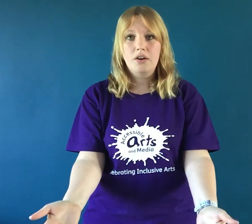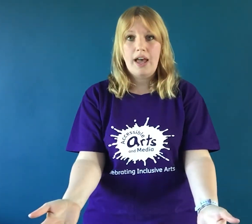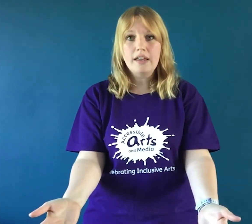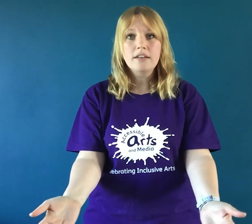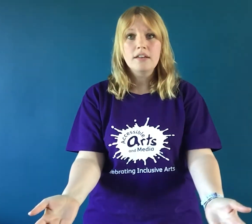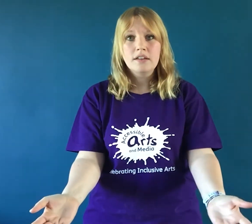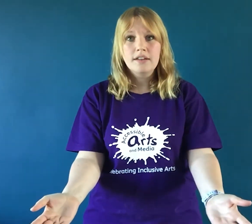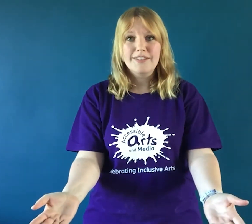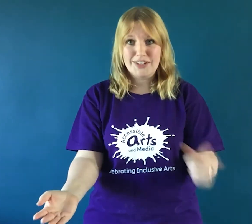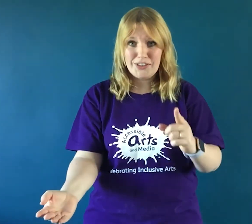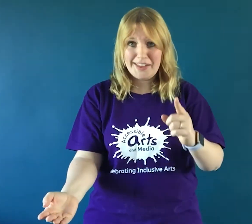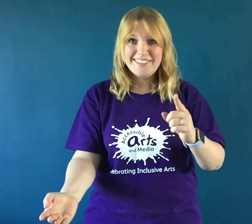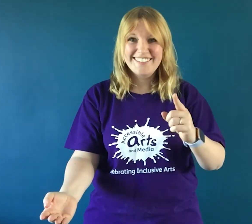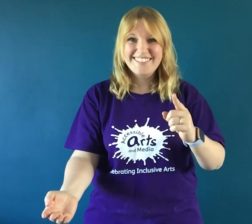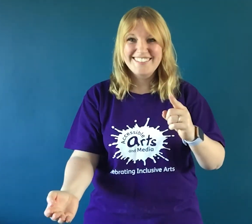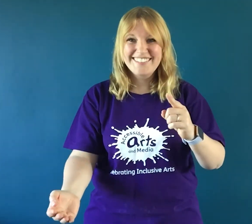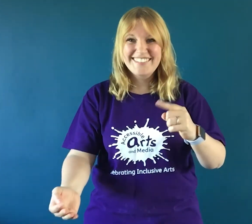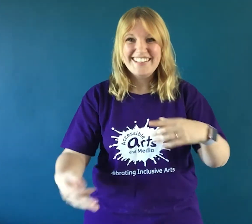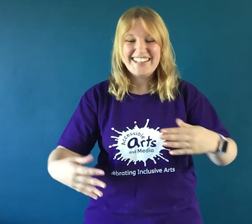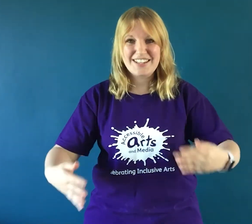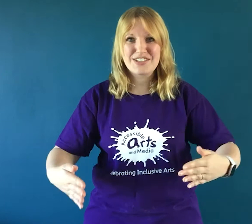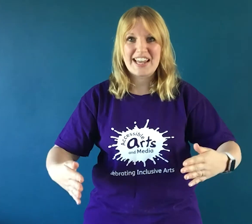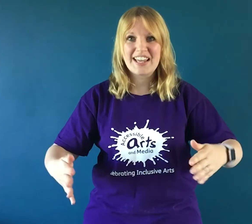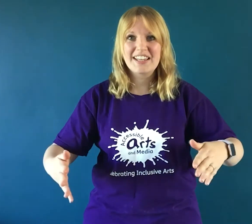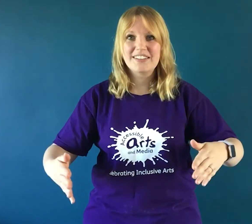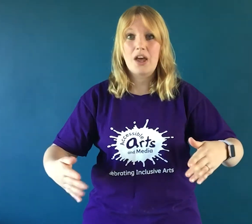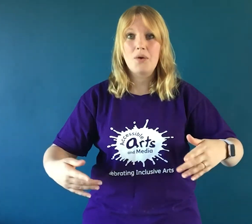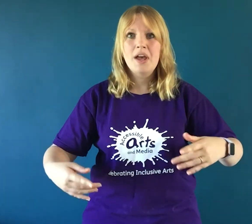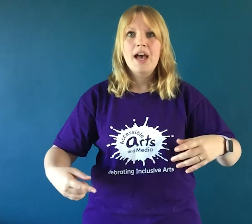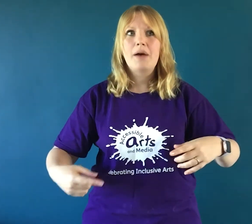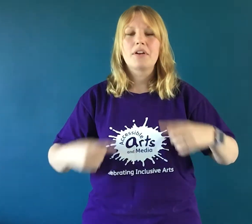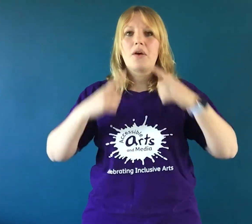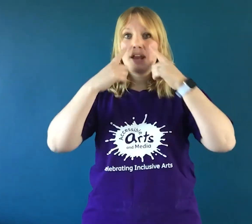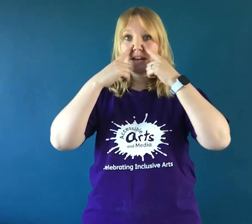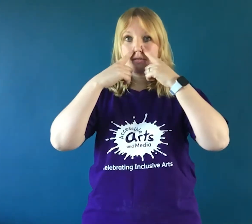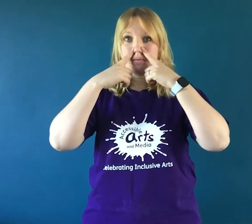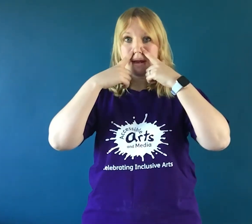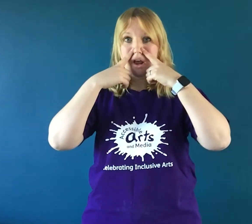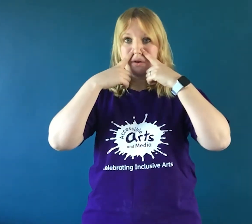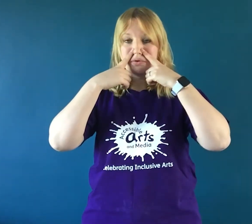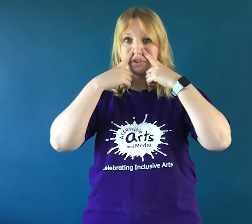Ok? Have you got that? Let‘s try it. So, I’m going to go in through my nose and